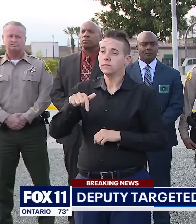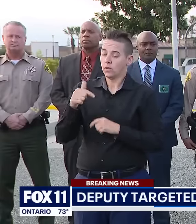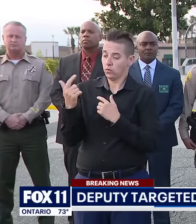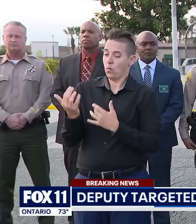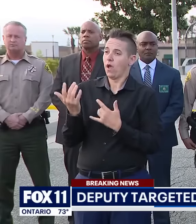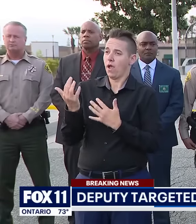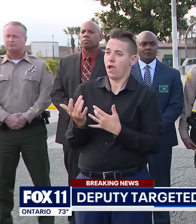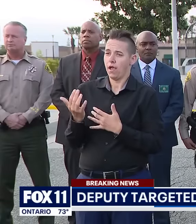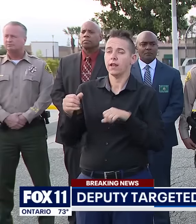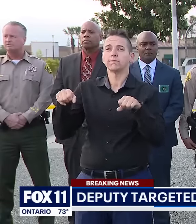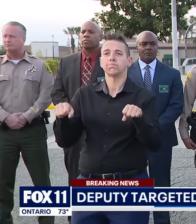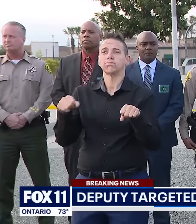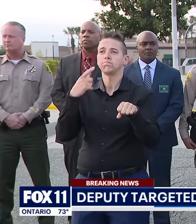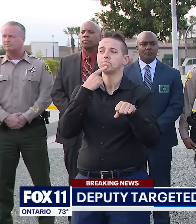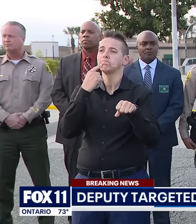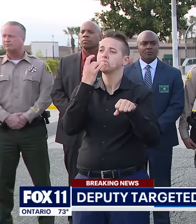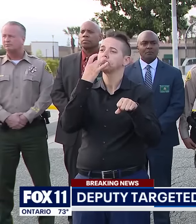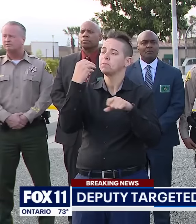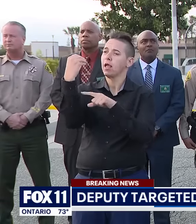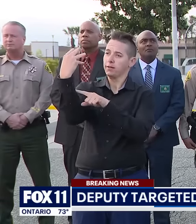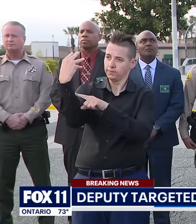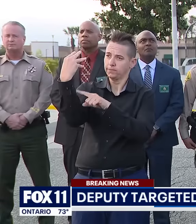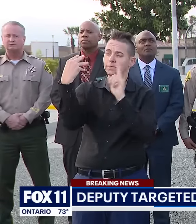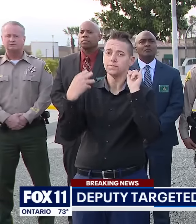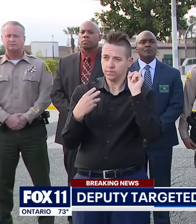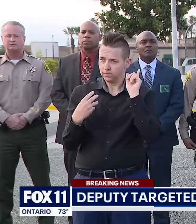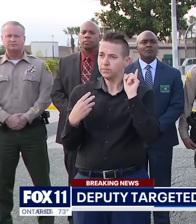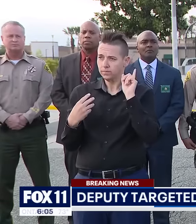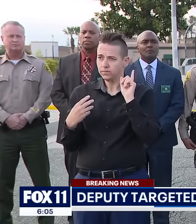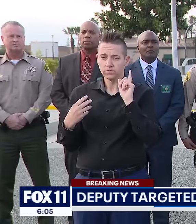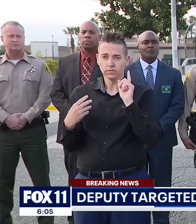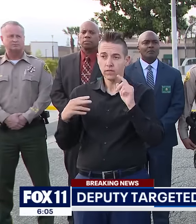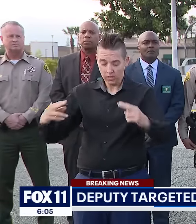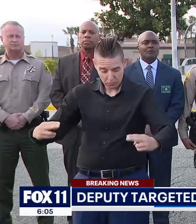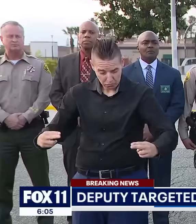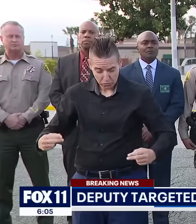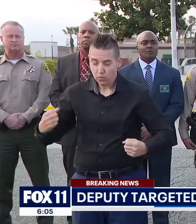2:45 p.m, Deputy Samuel Esposito was on duty attending training